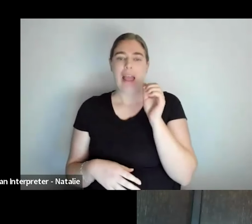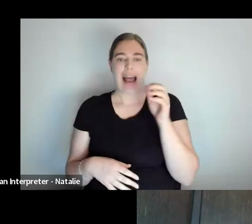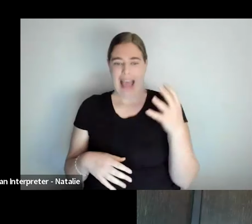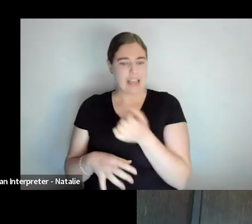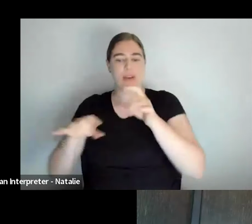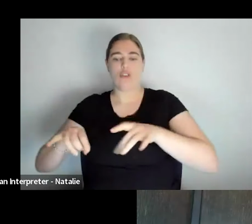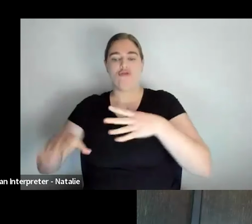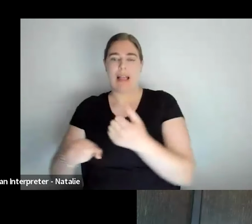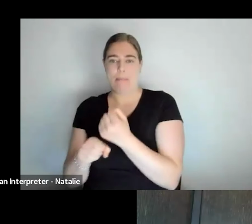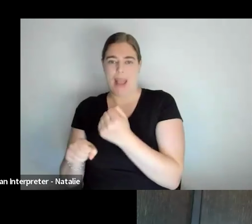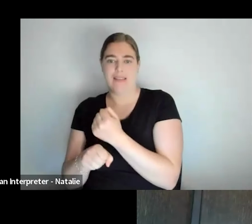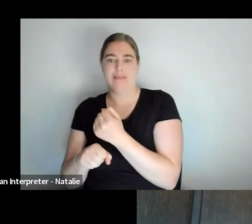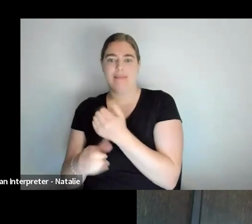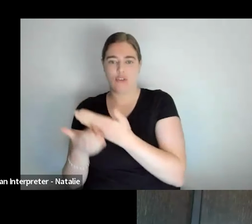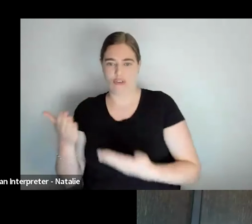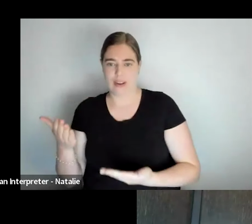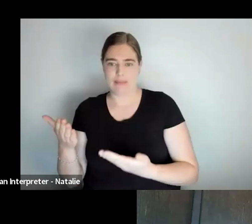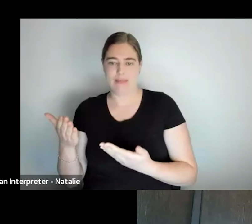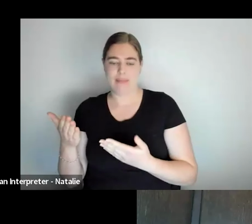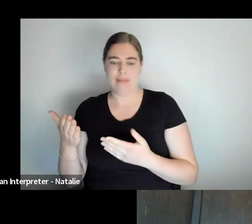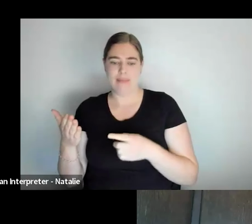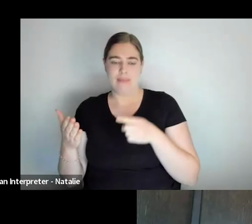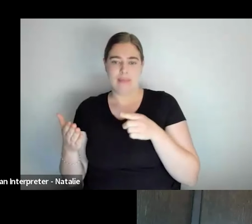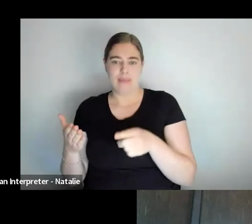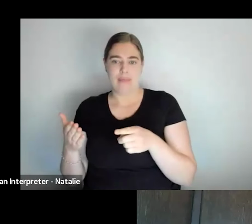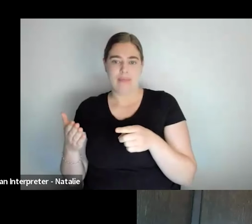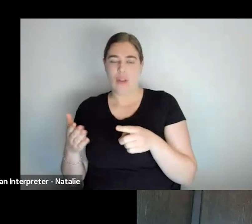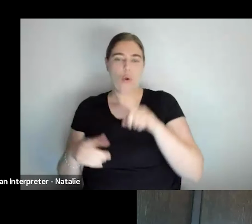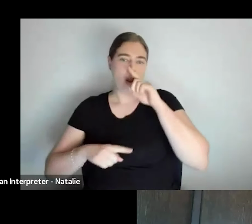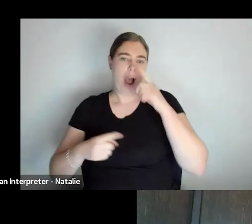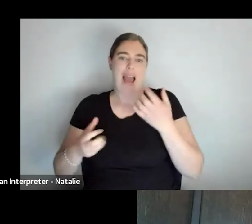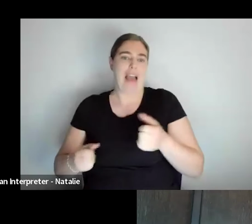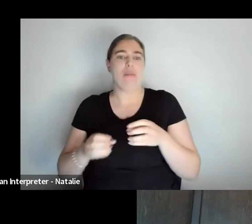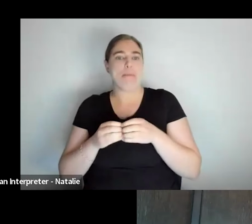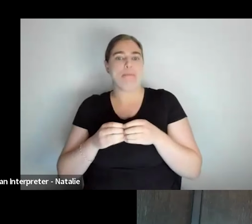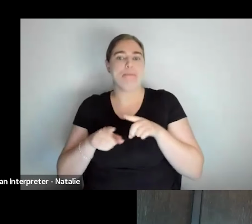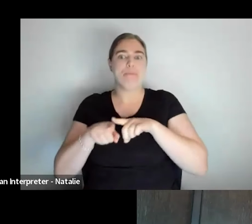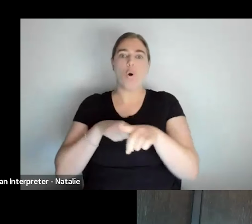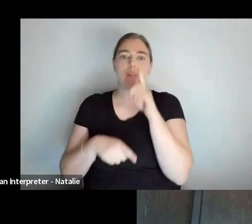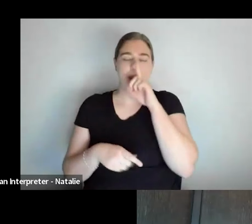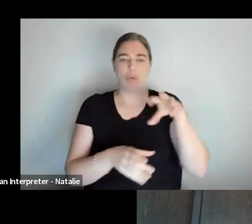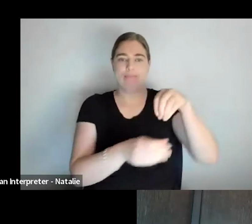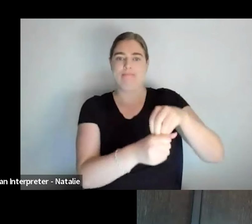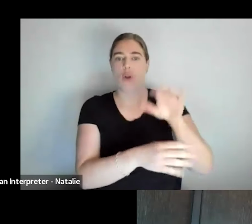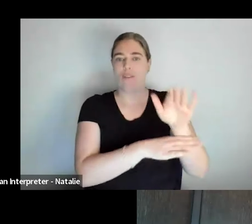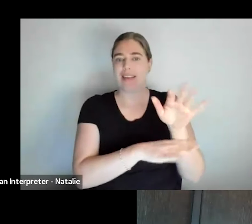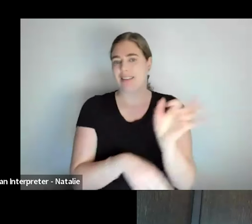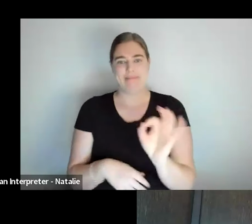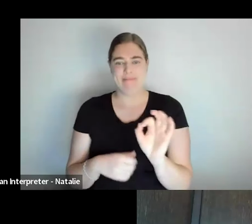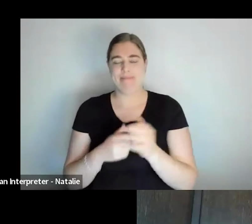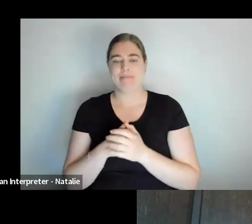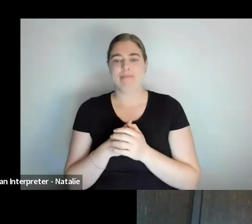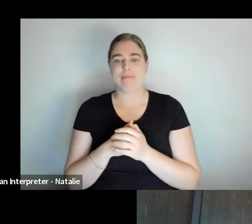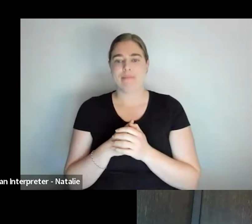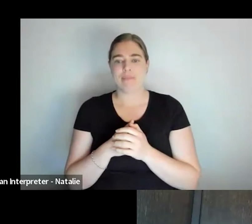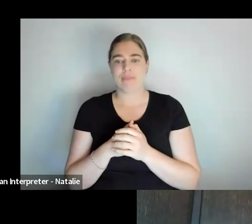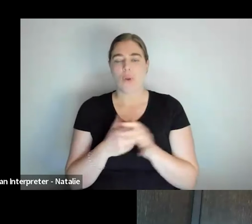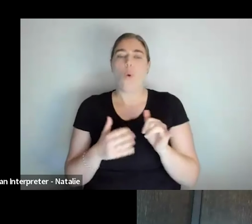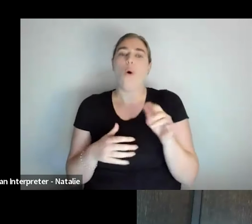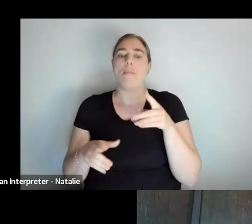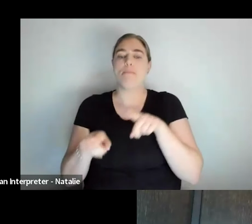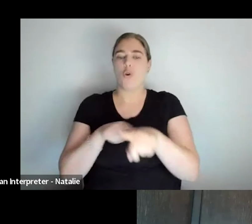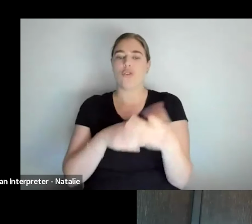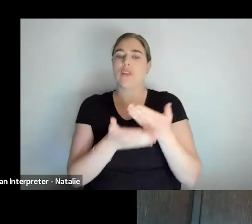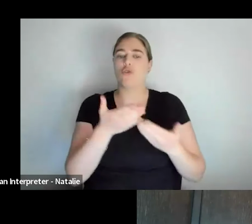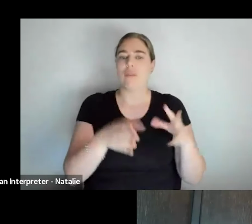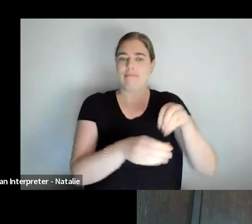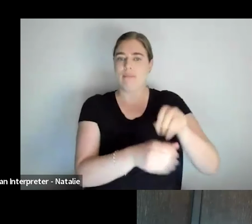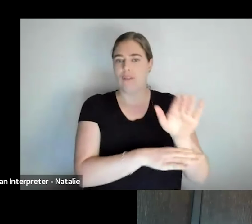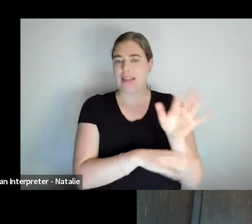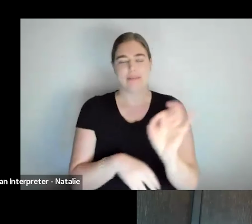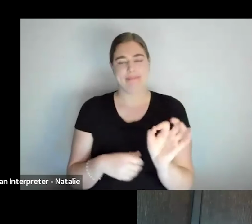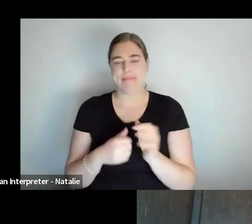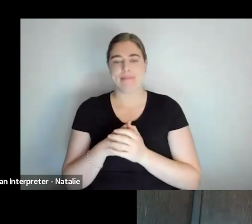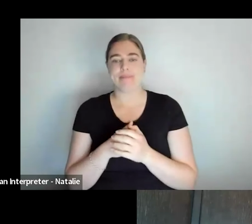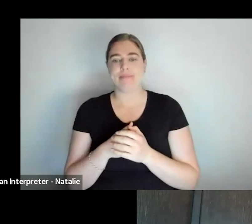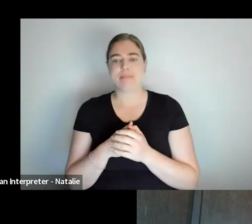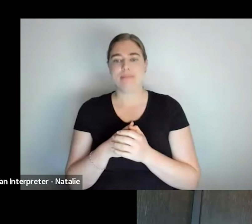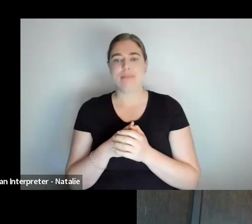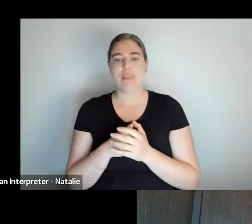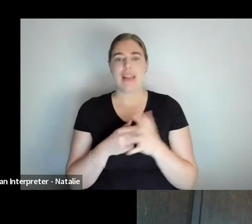story and have majority international IPs. This is a very Australian fund. It also doesn't